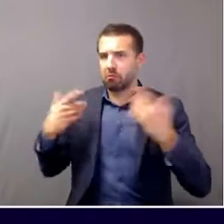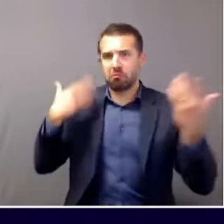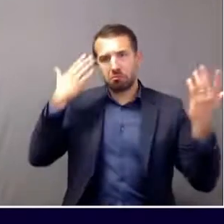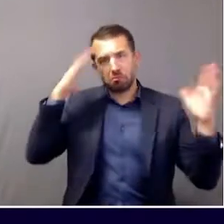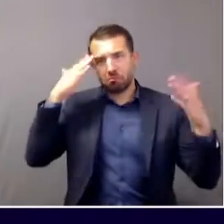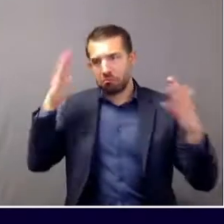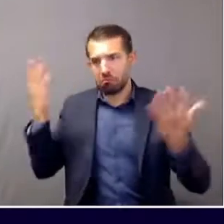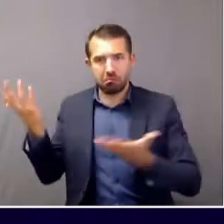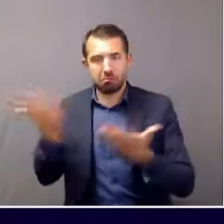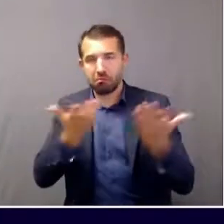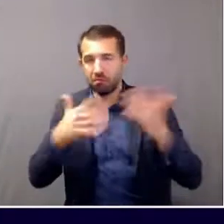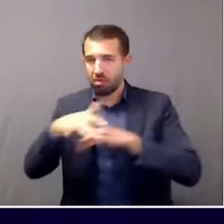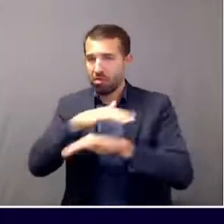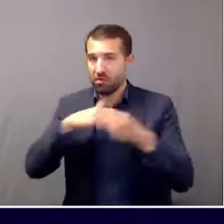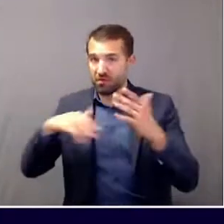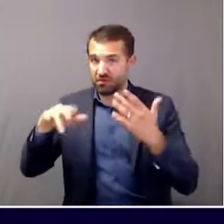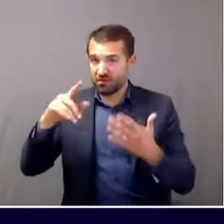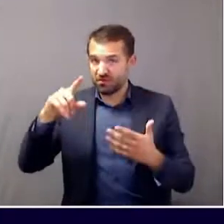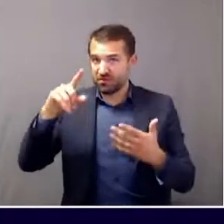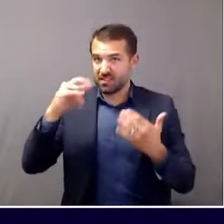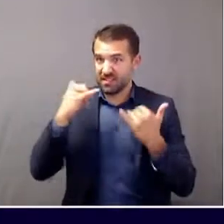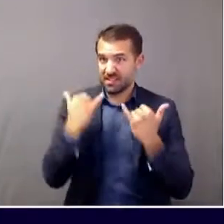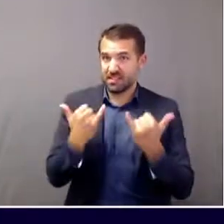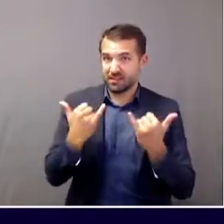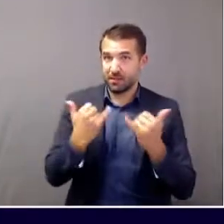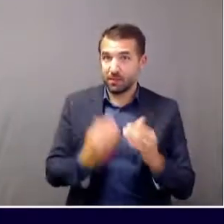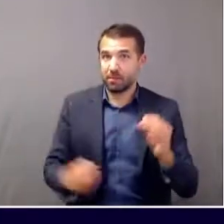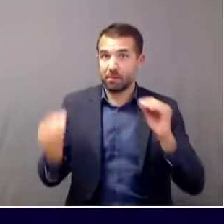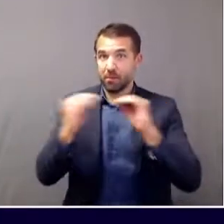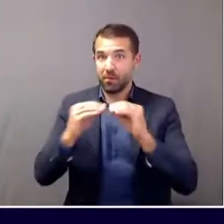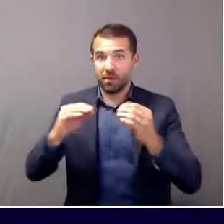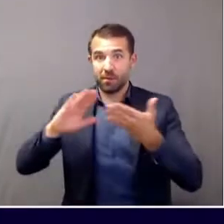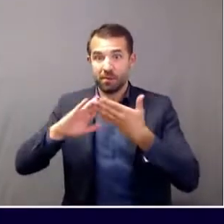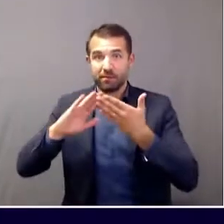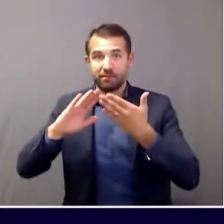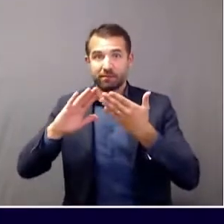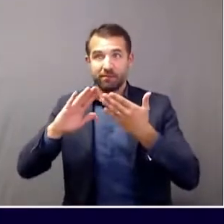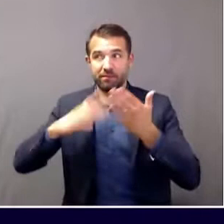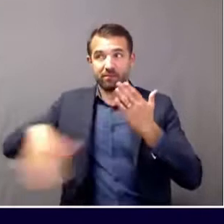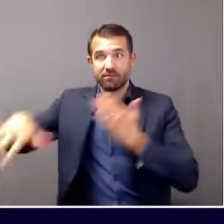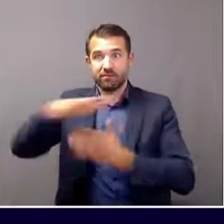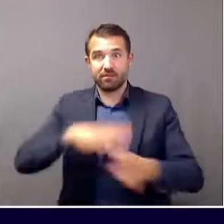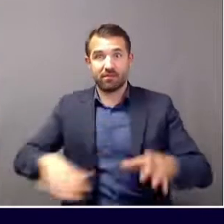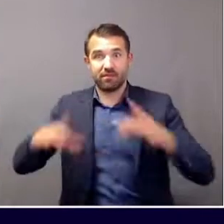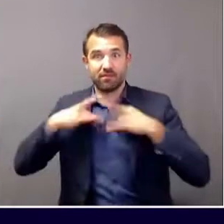shift it